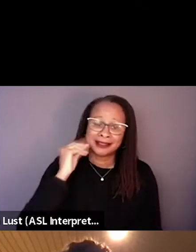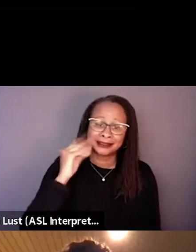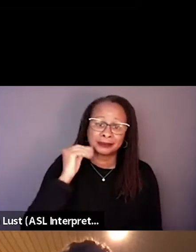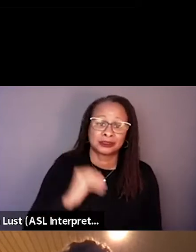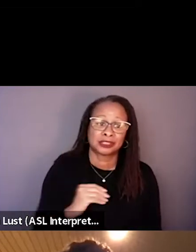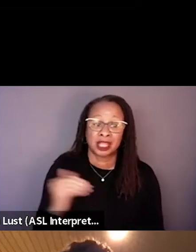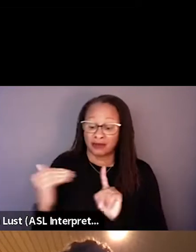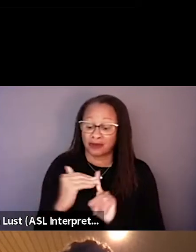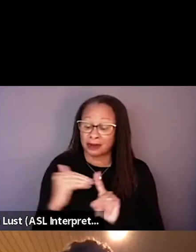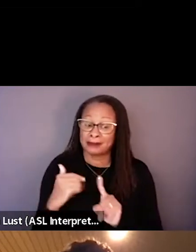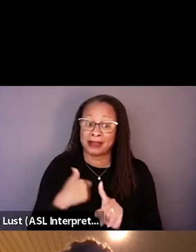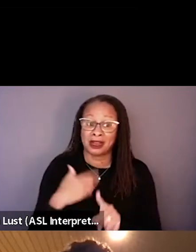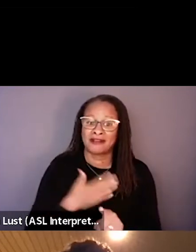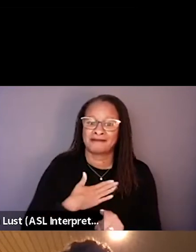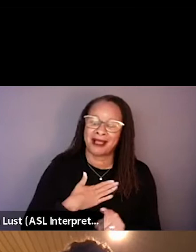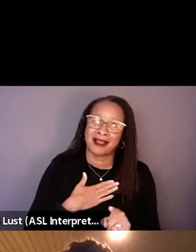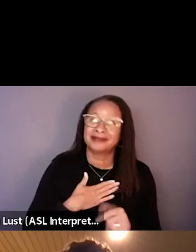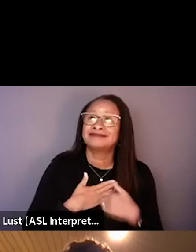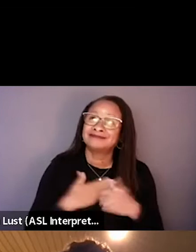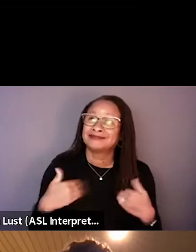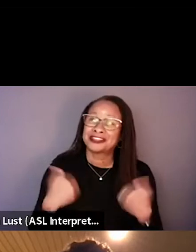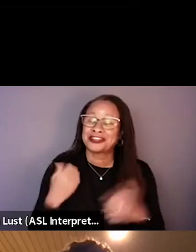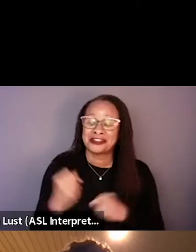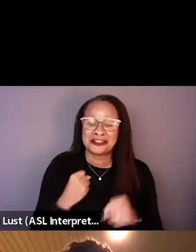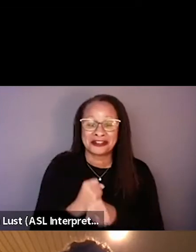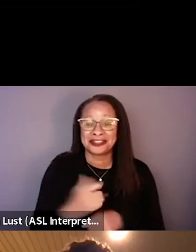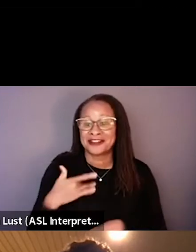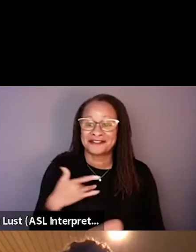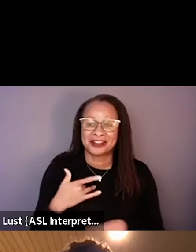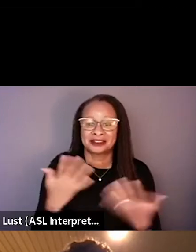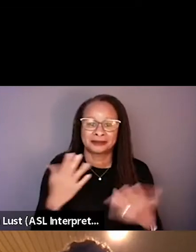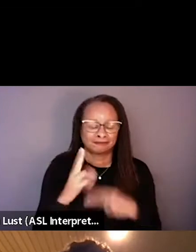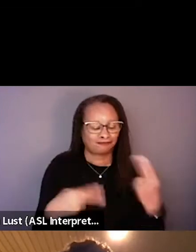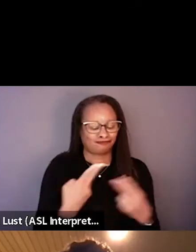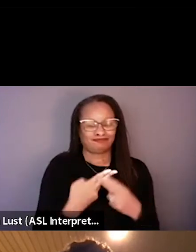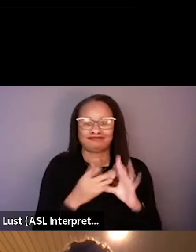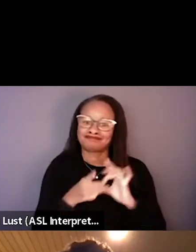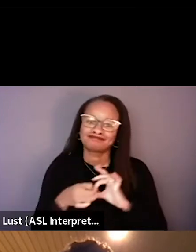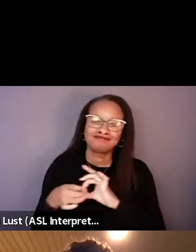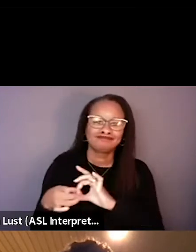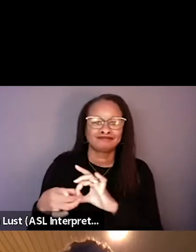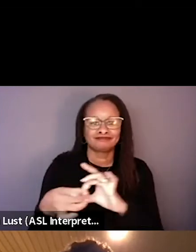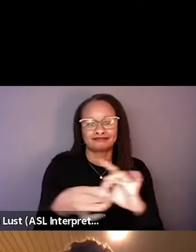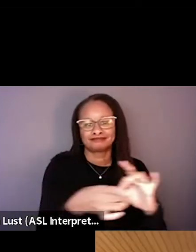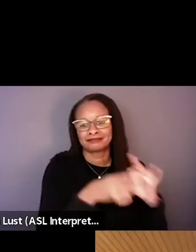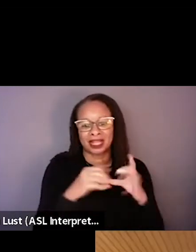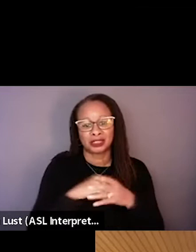also of my youth and feeling such a universality in this story.